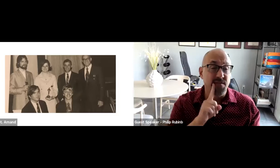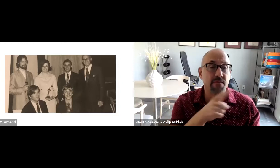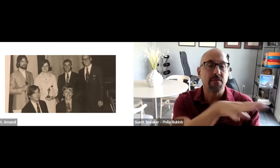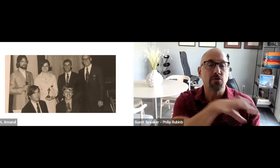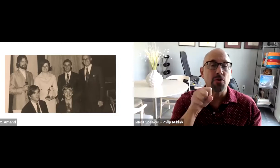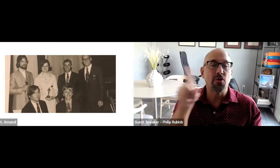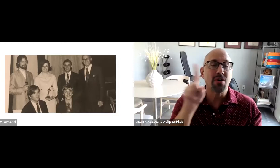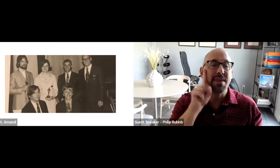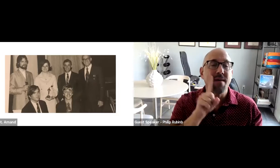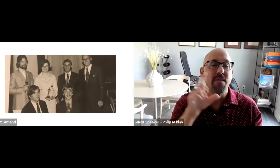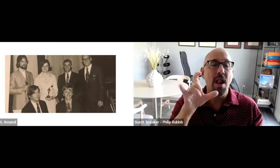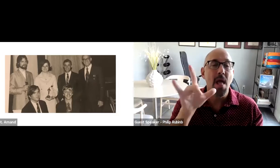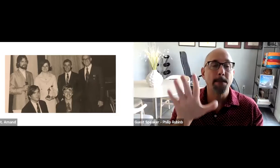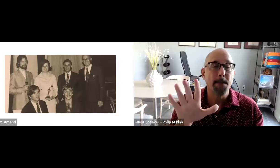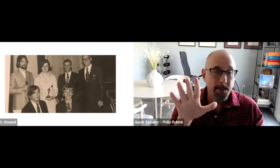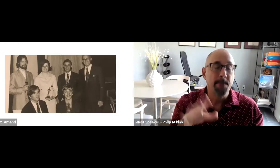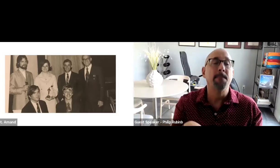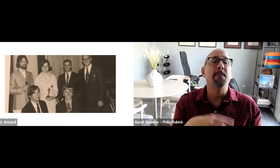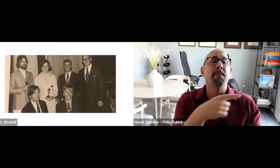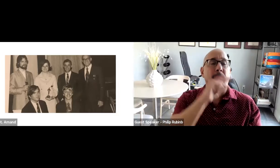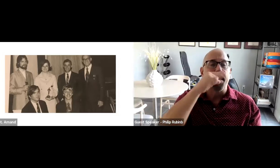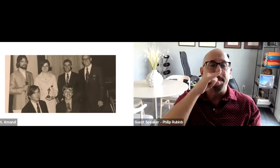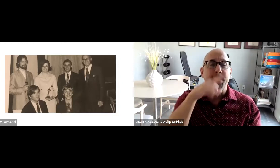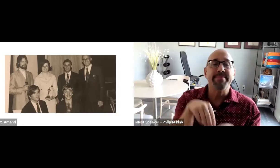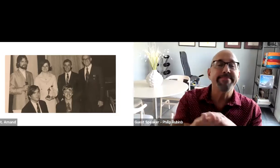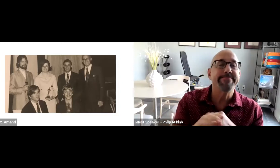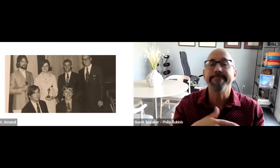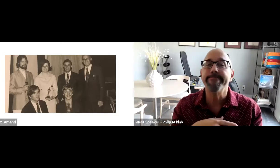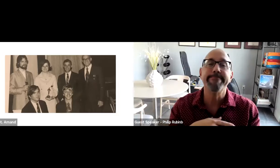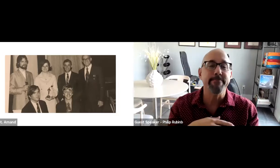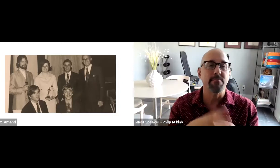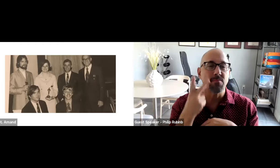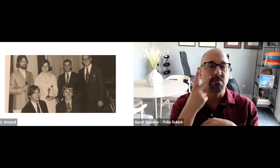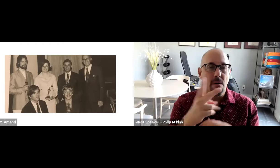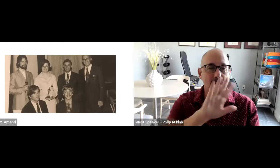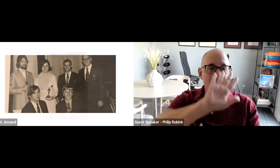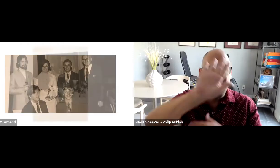but I'm just going to pick an example of it. So when he was a kid--his parents are Deaf, as you know.